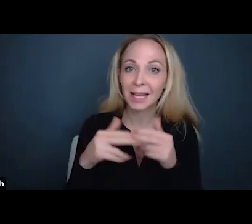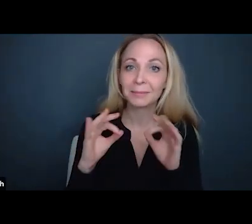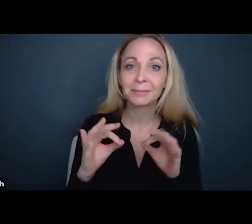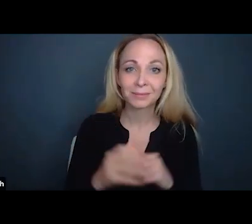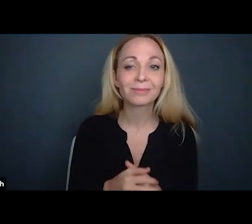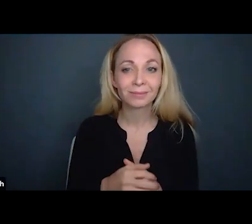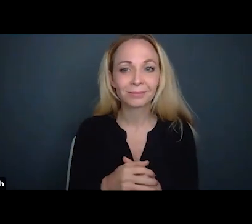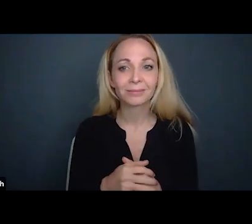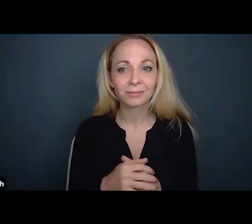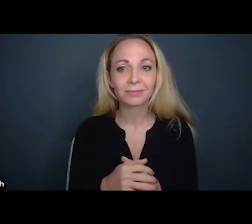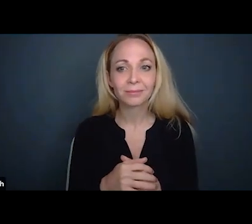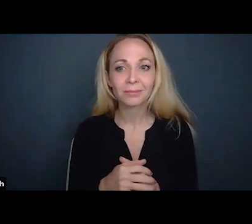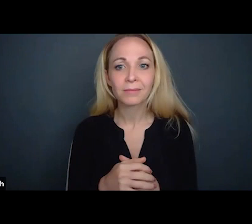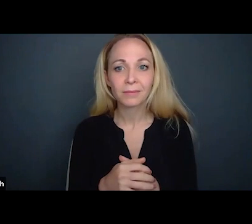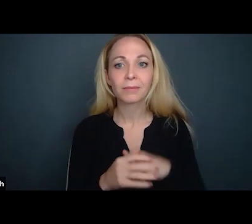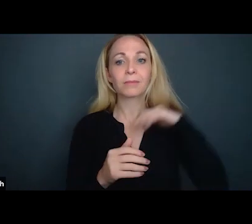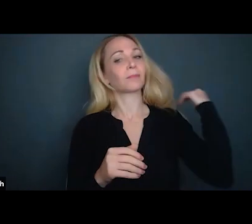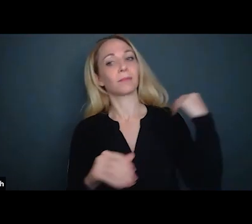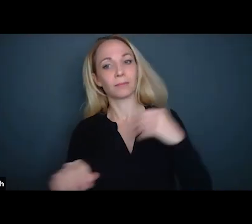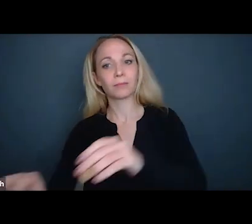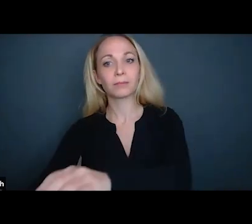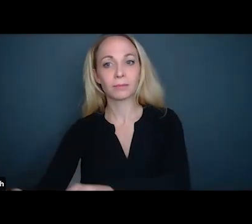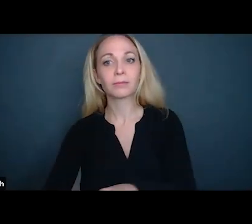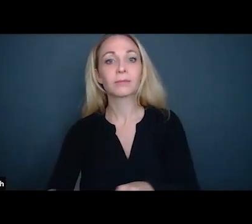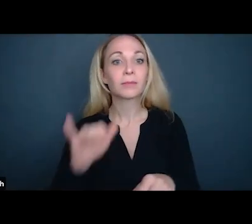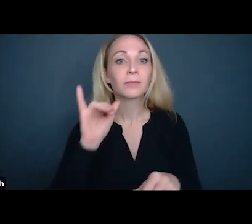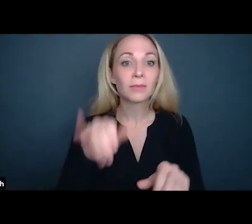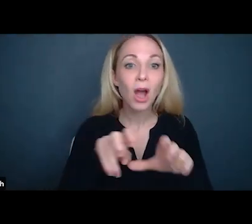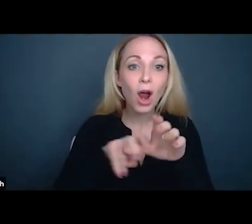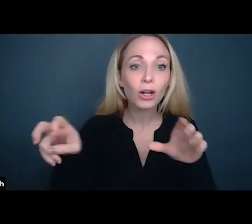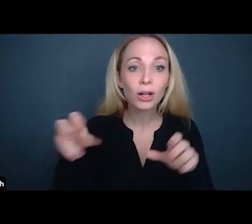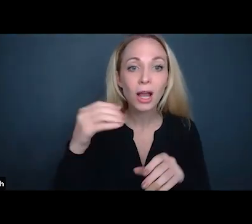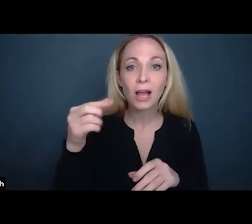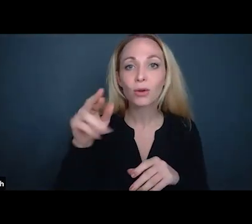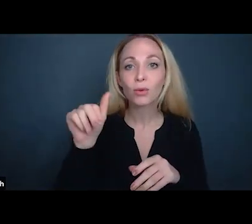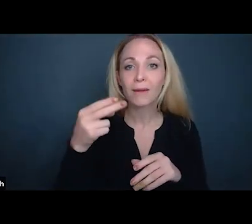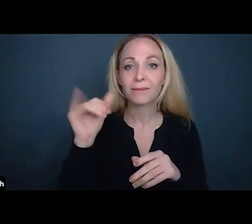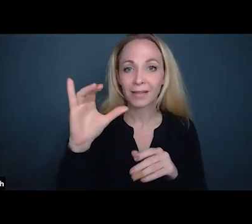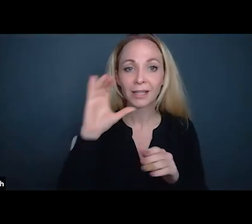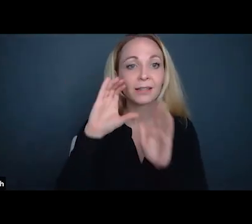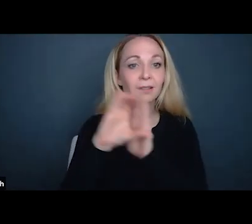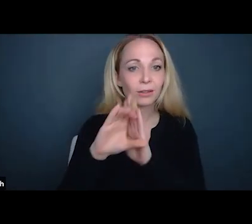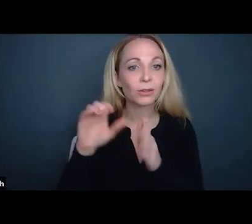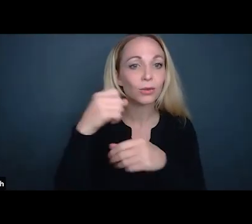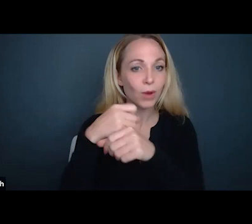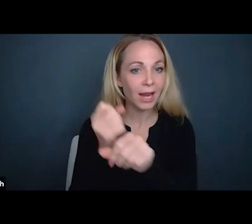Next slide. The article and graphic I created focuses on 8 DeafSpace principles taken from those